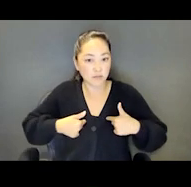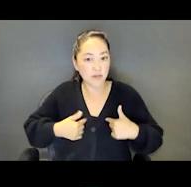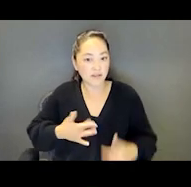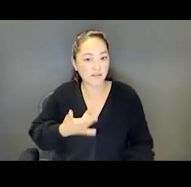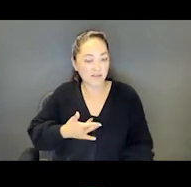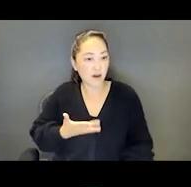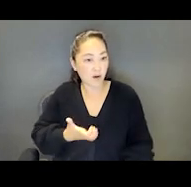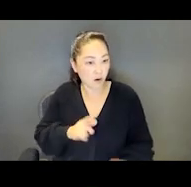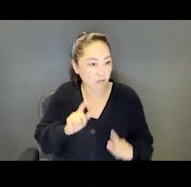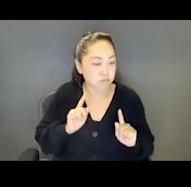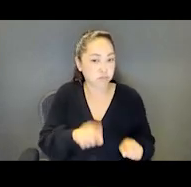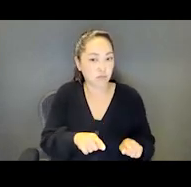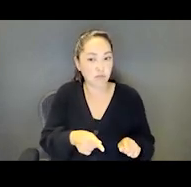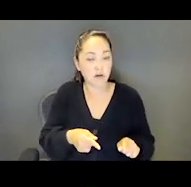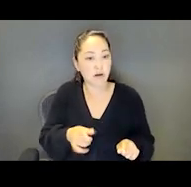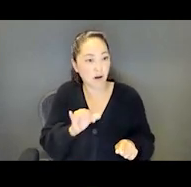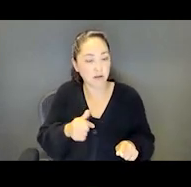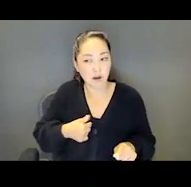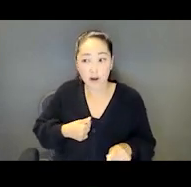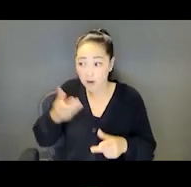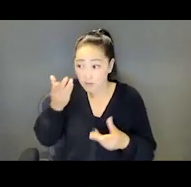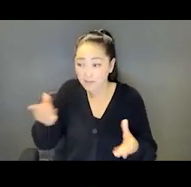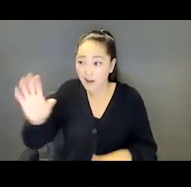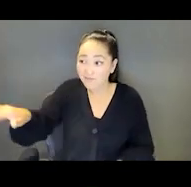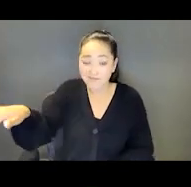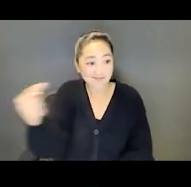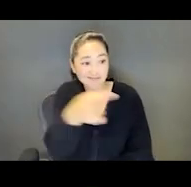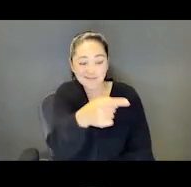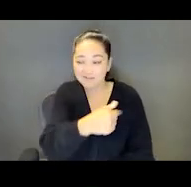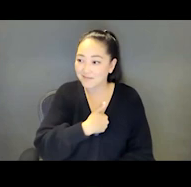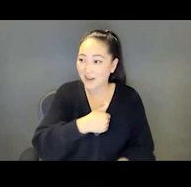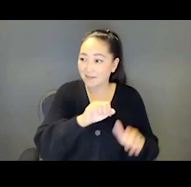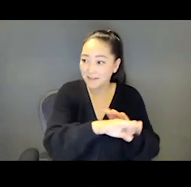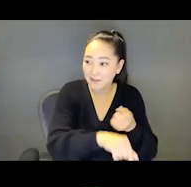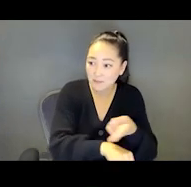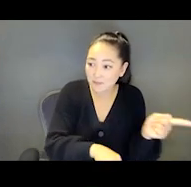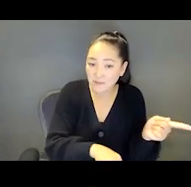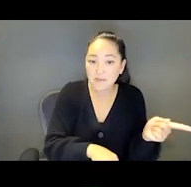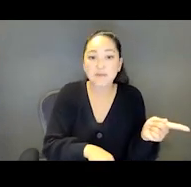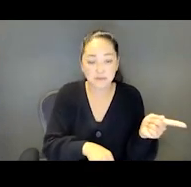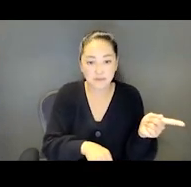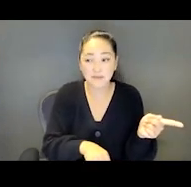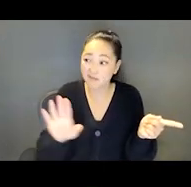And if you have a mobile app, don't forget. That there is a way to make that mobile app.